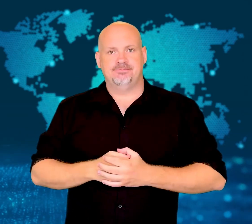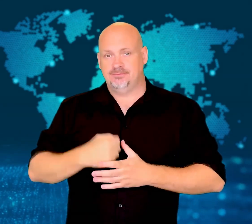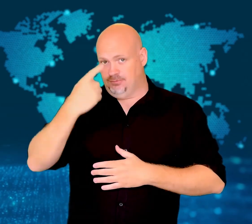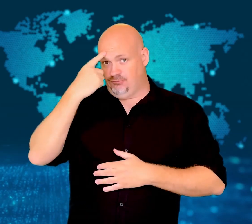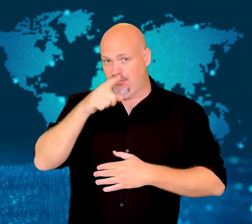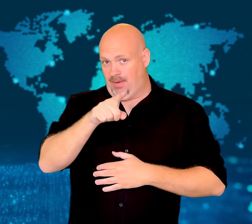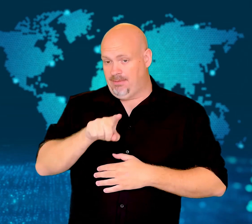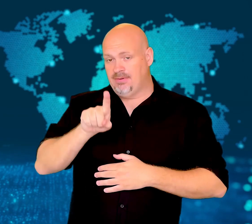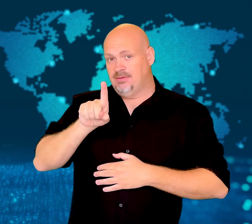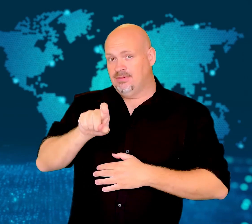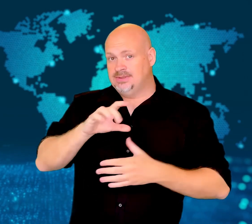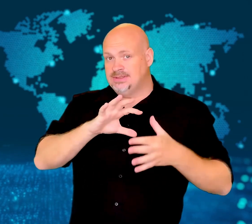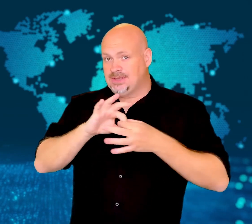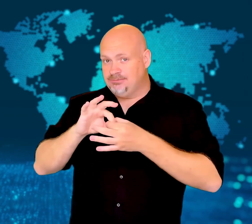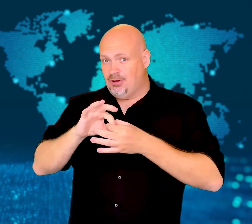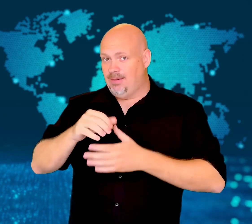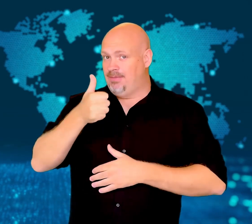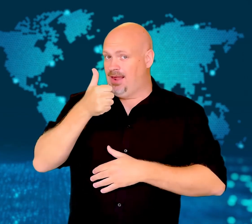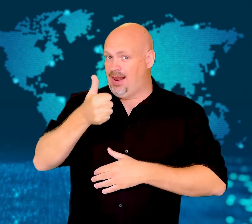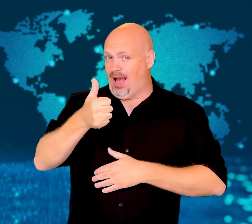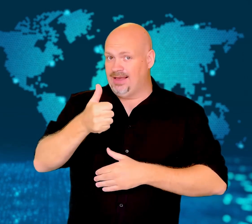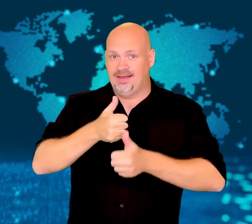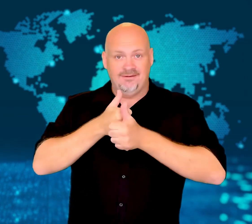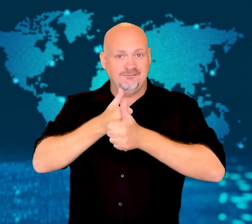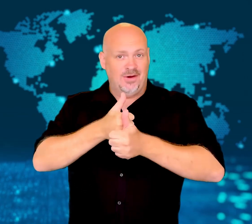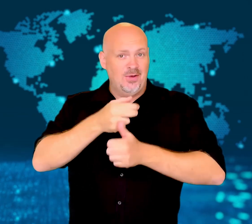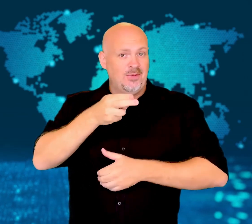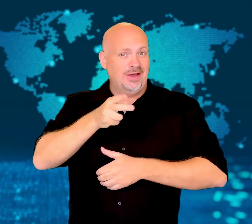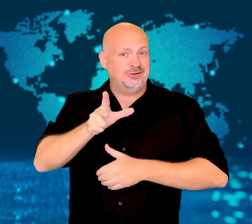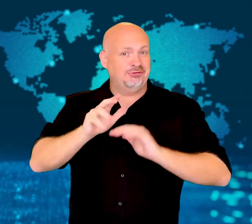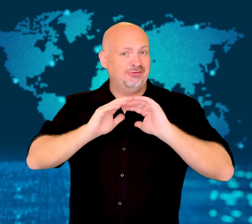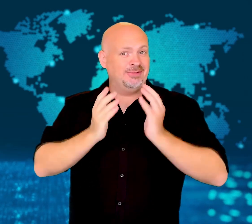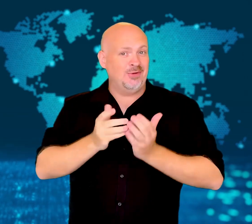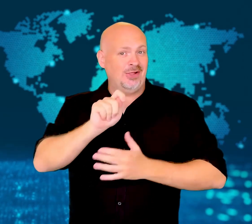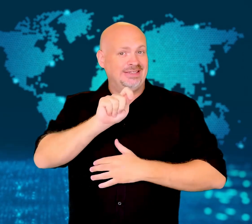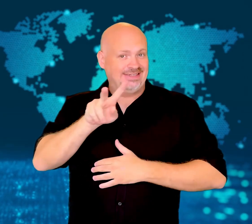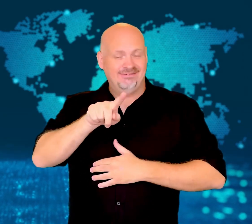Don't forget to subscribe, like, and follow H3 World TV